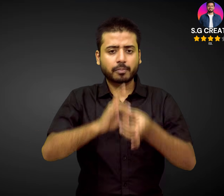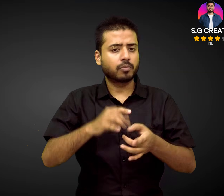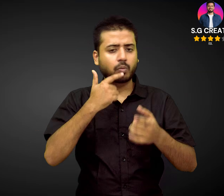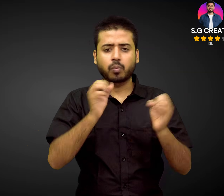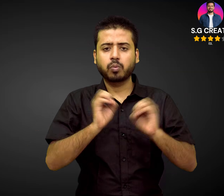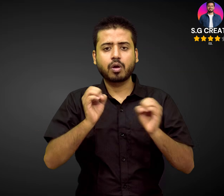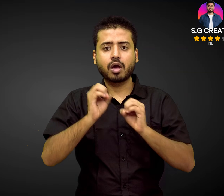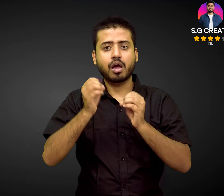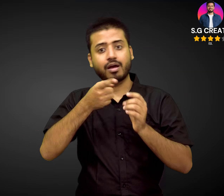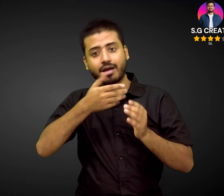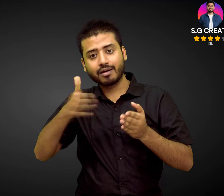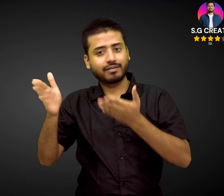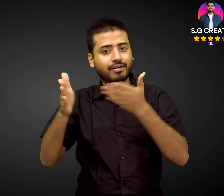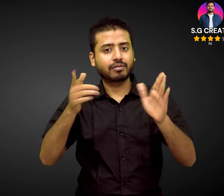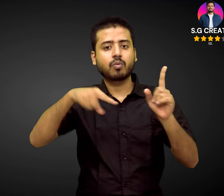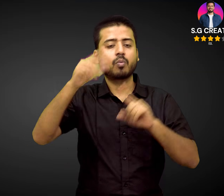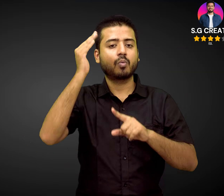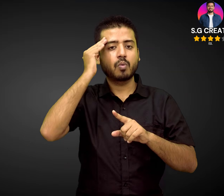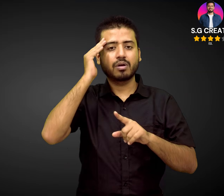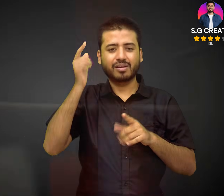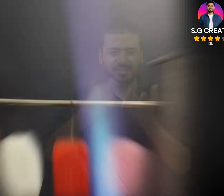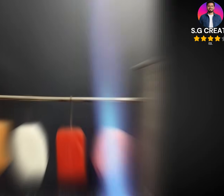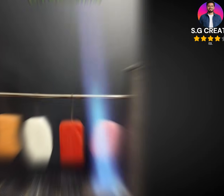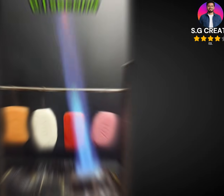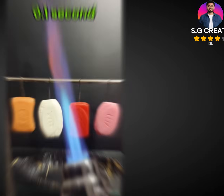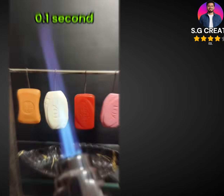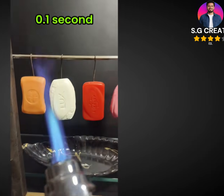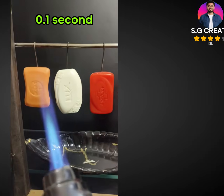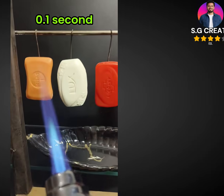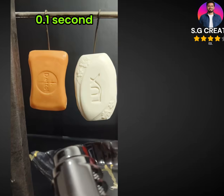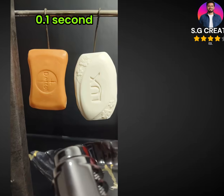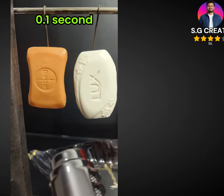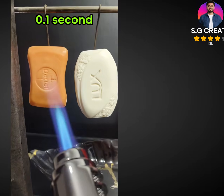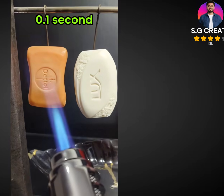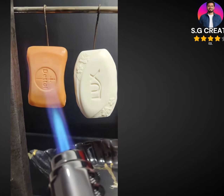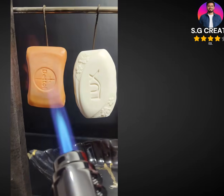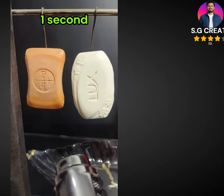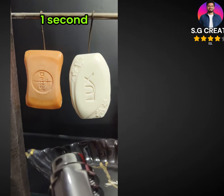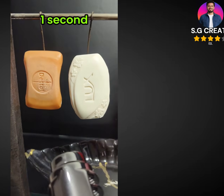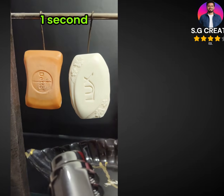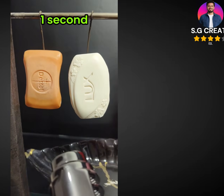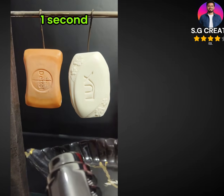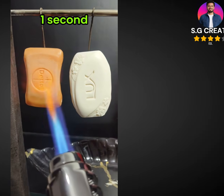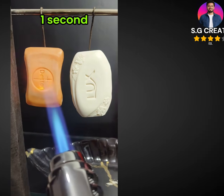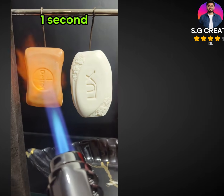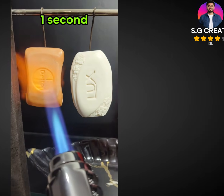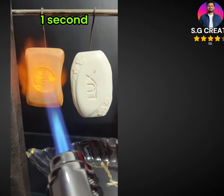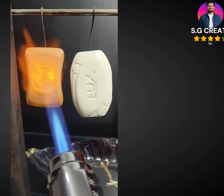mantle. This is why dermatologists universally recommend cinder bars like Dove or over